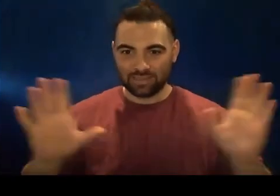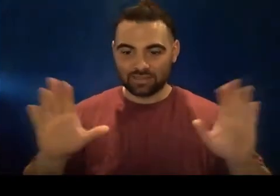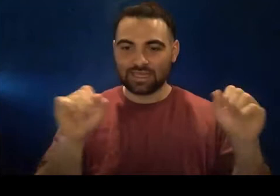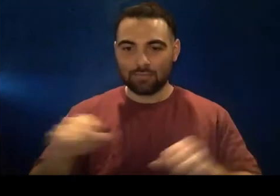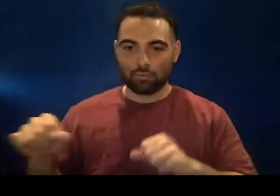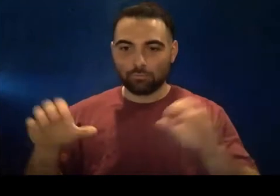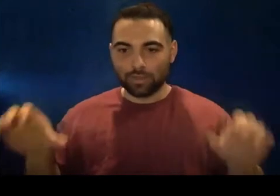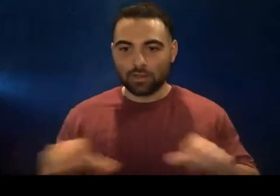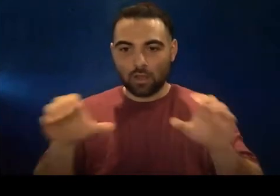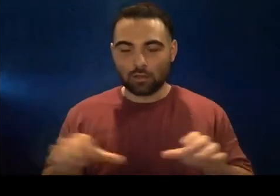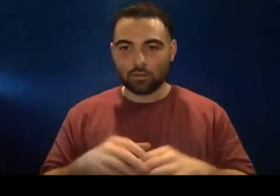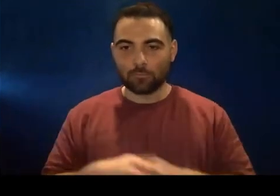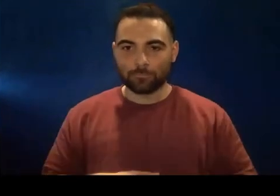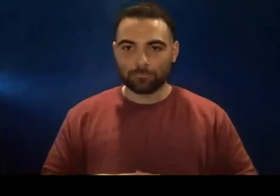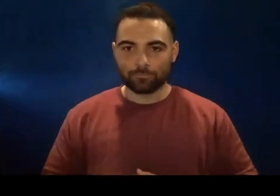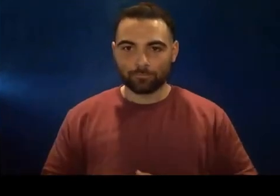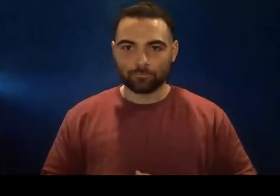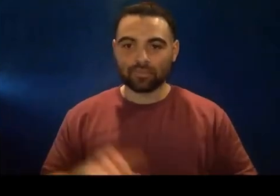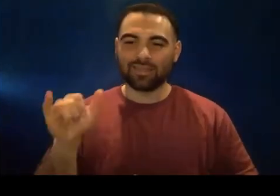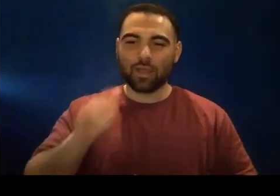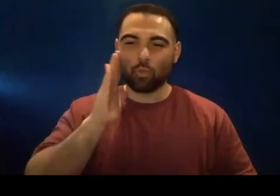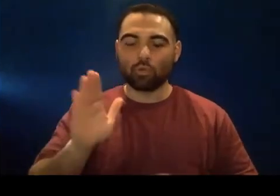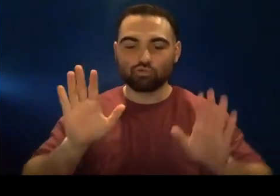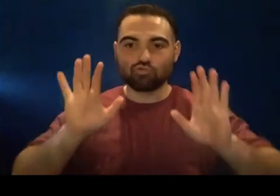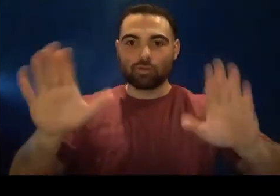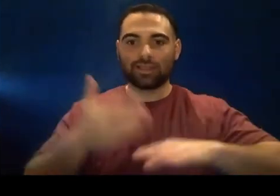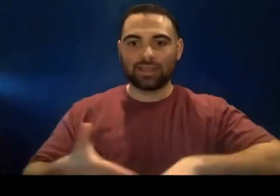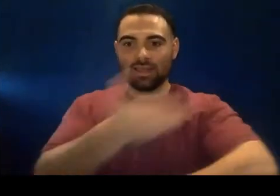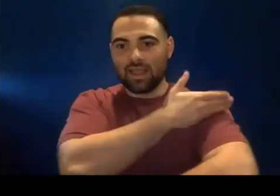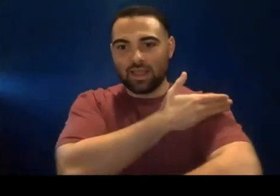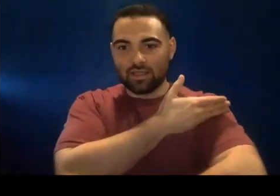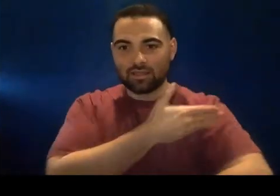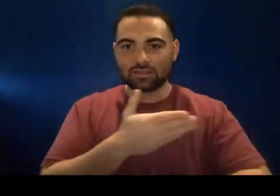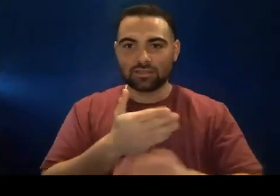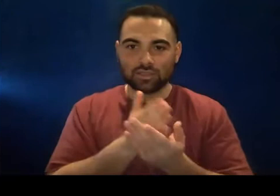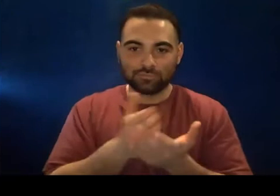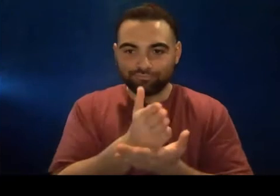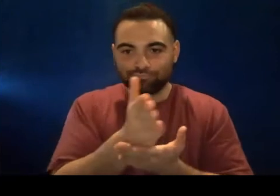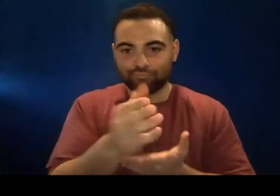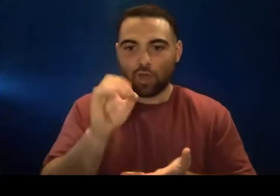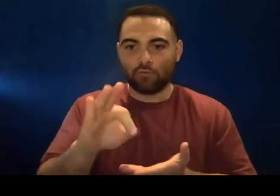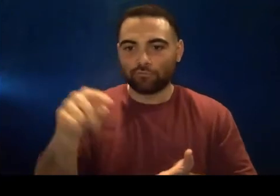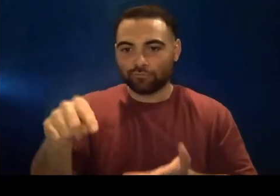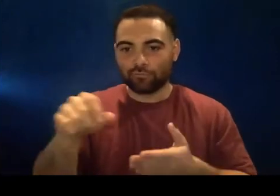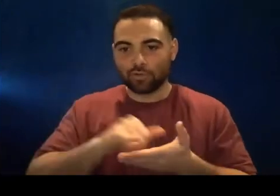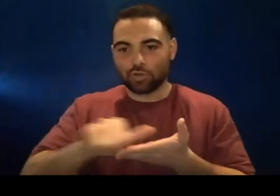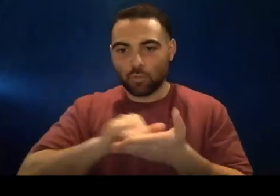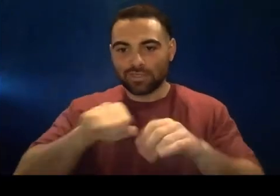and that would greatly enhance the navigability of the system for people with disabilities